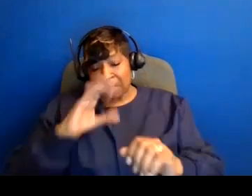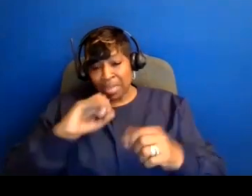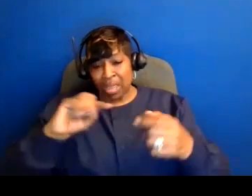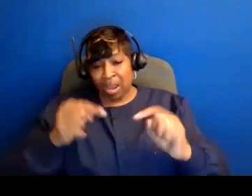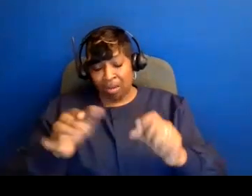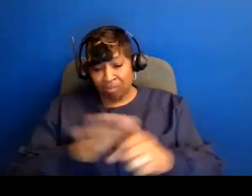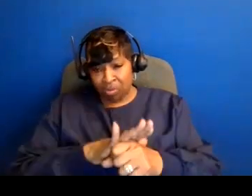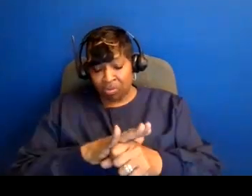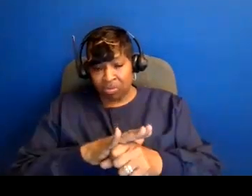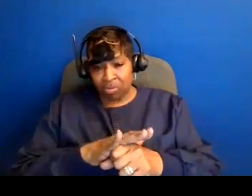Long, Linda: Hmm!